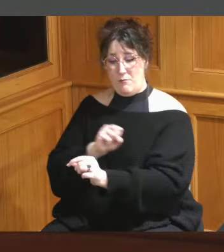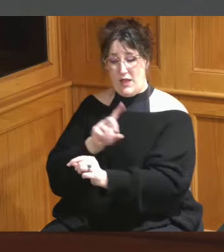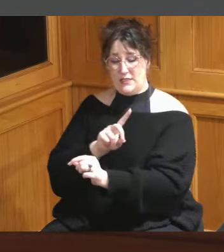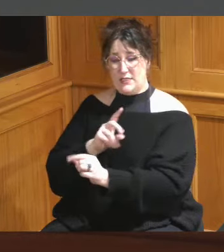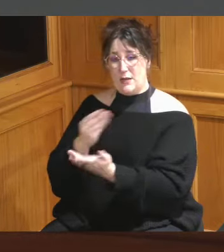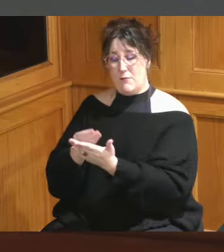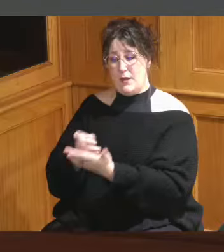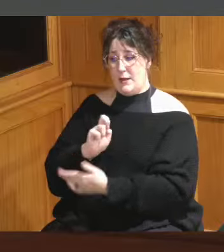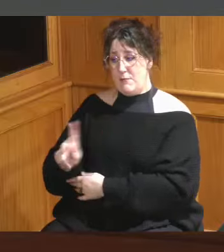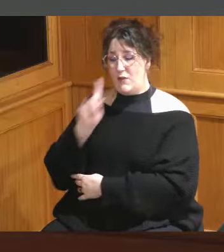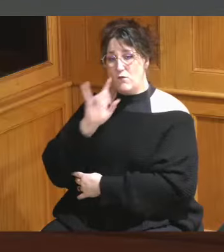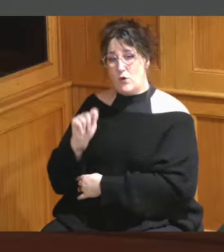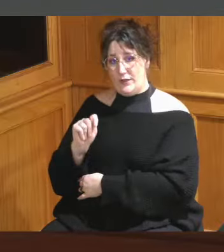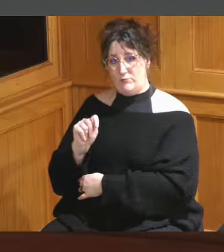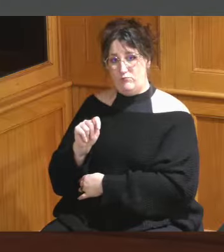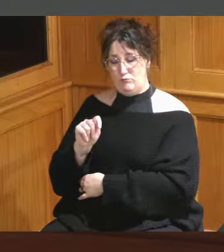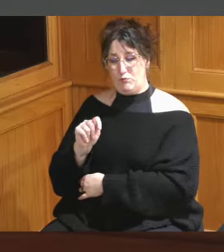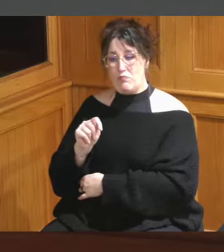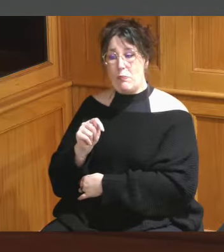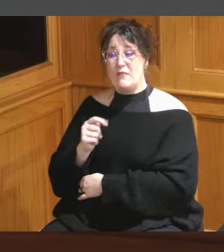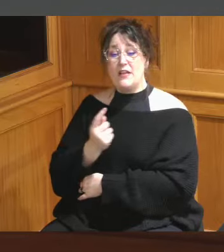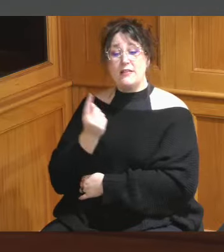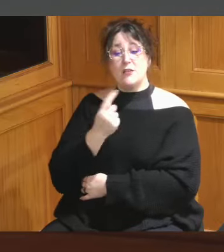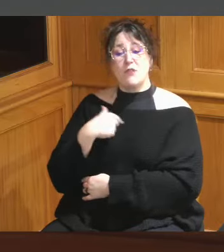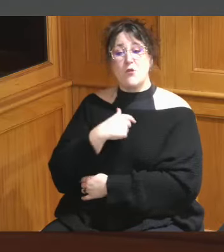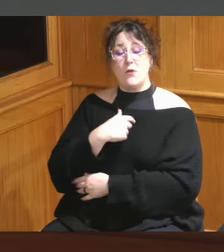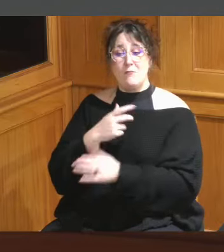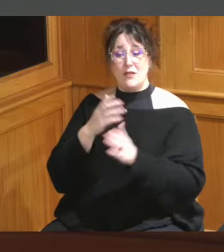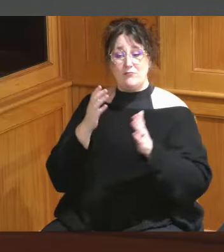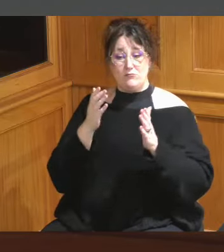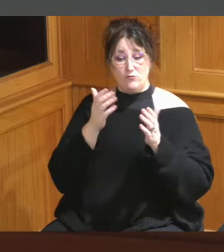of it. So, it was something that we were needing to do anyway. It just wasn't on the plans and it